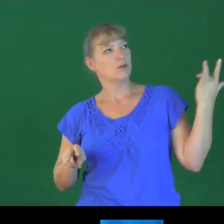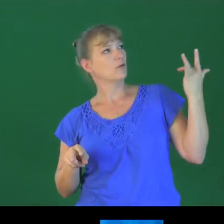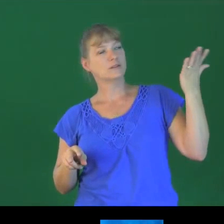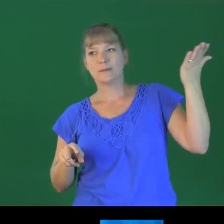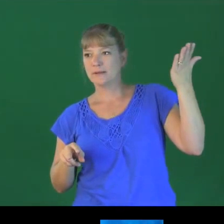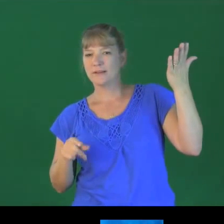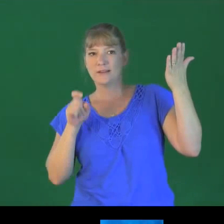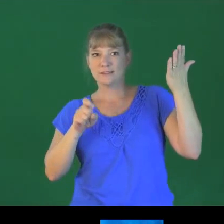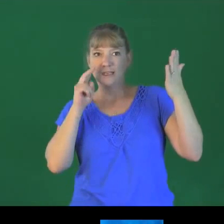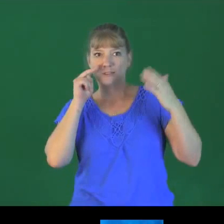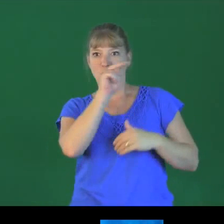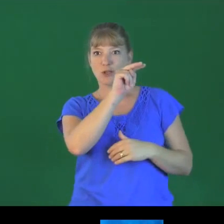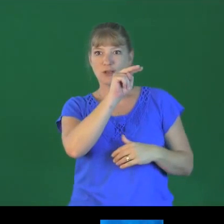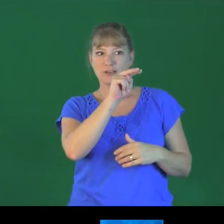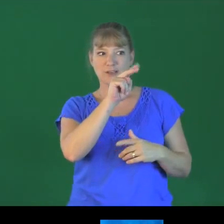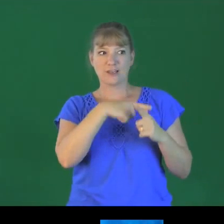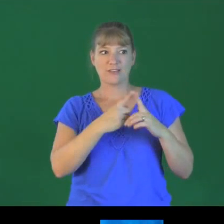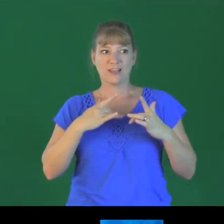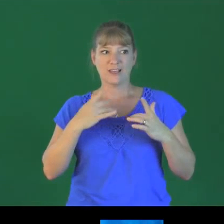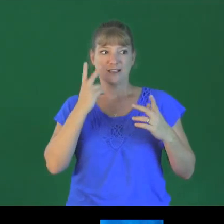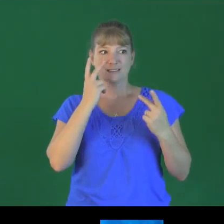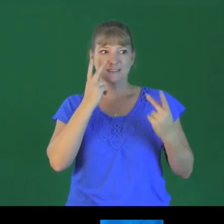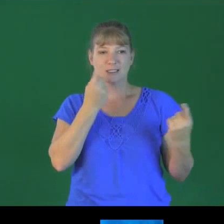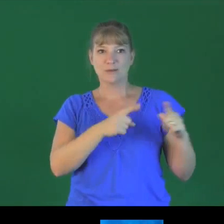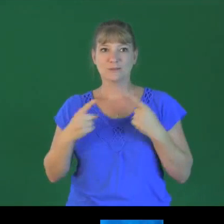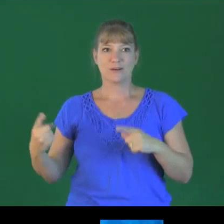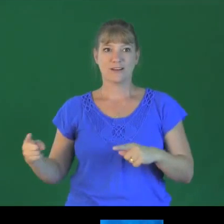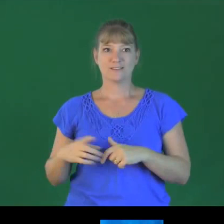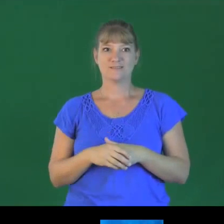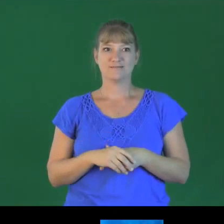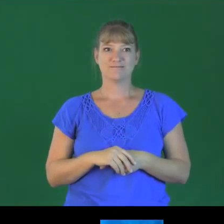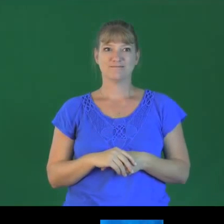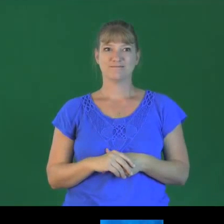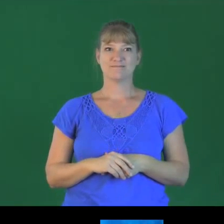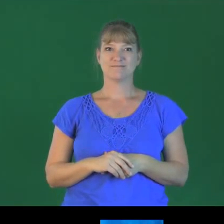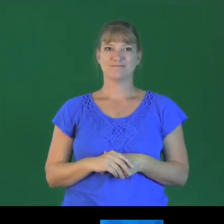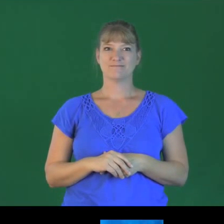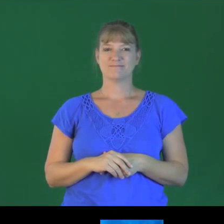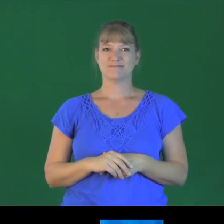and you need to go look at it and see what's going on.